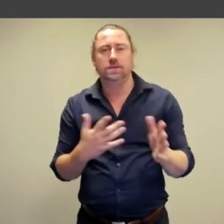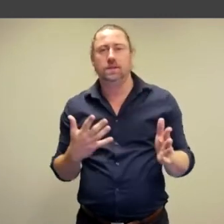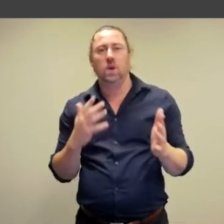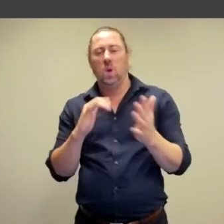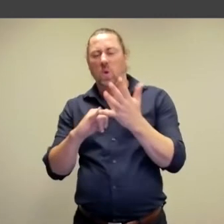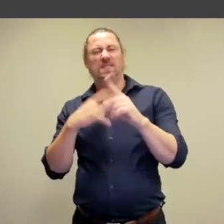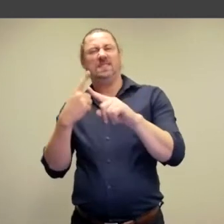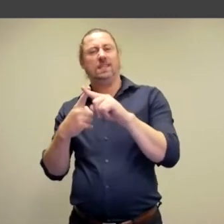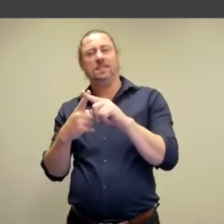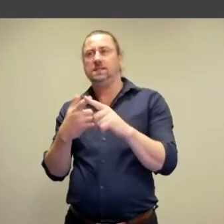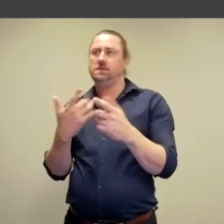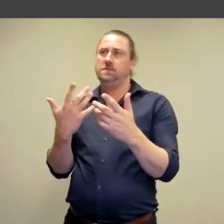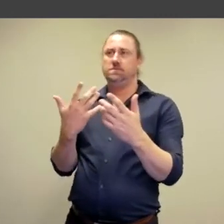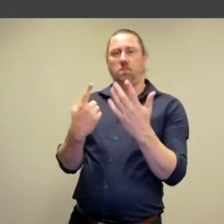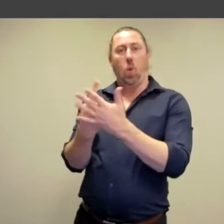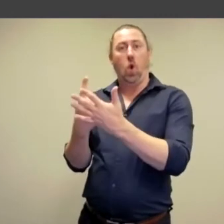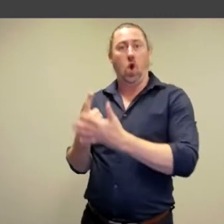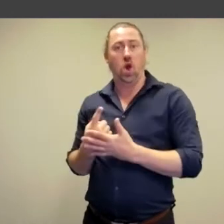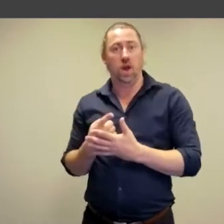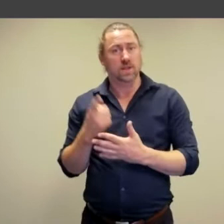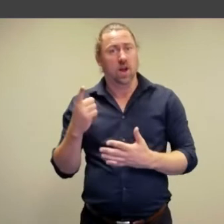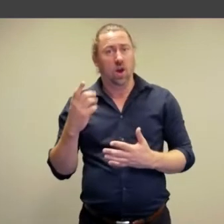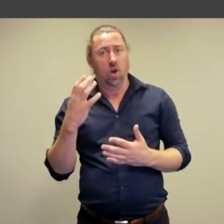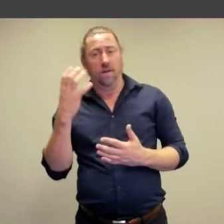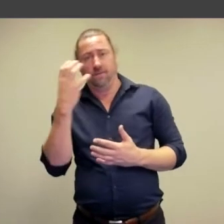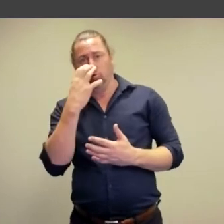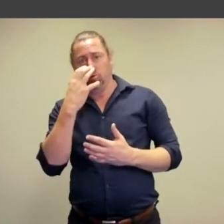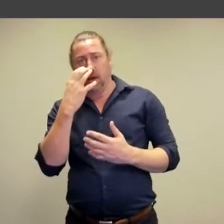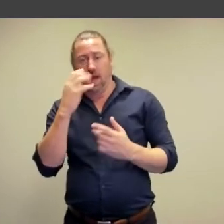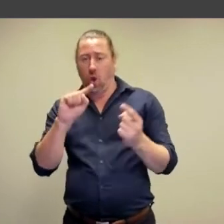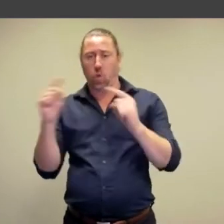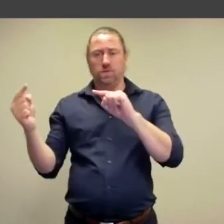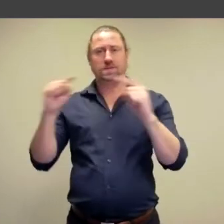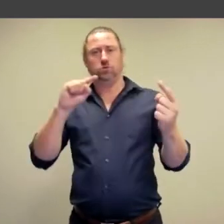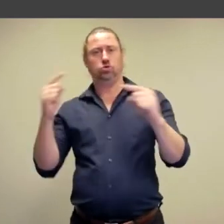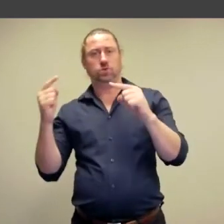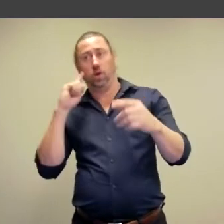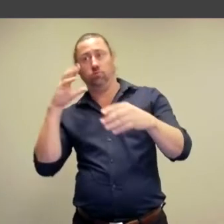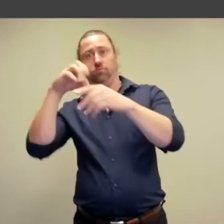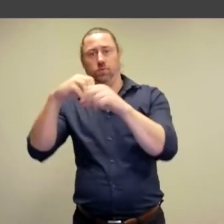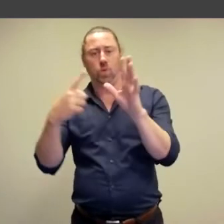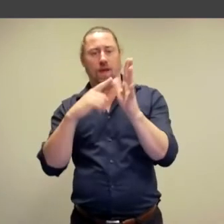are very highly contentious elements